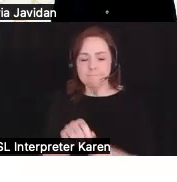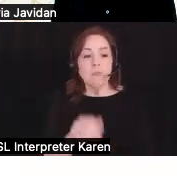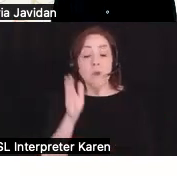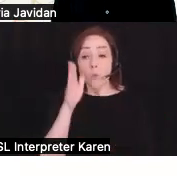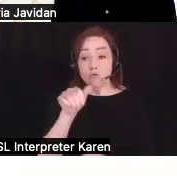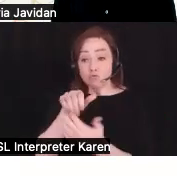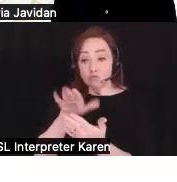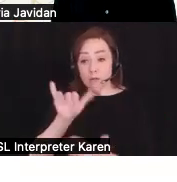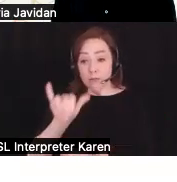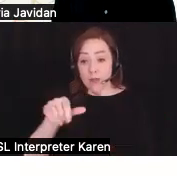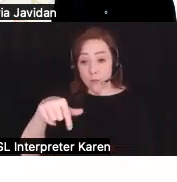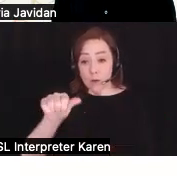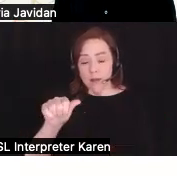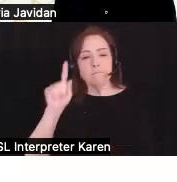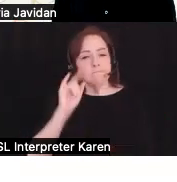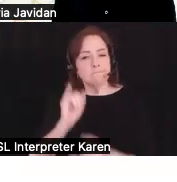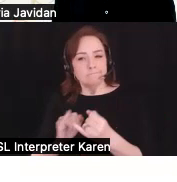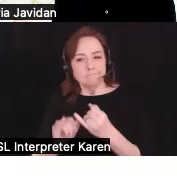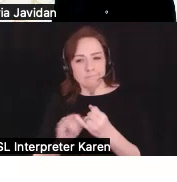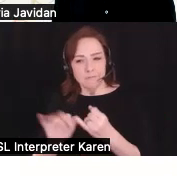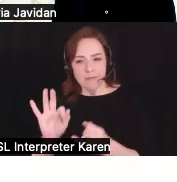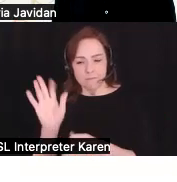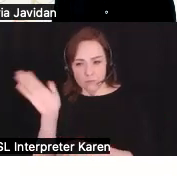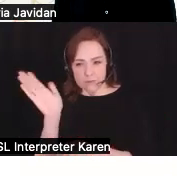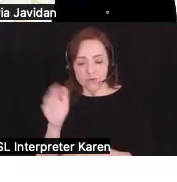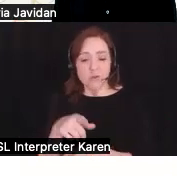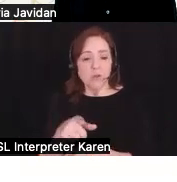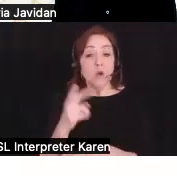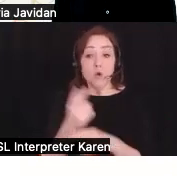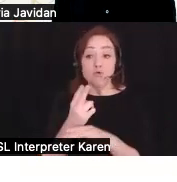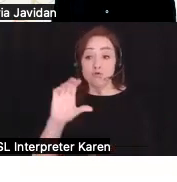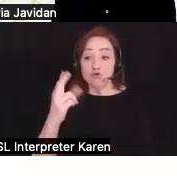communication issues with technology or communication access issues. please note